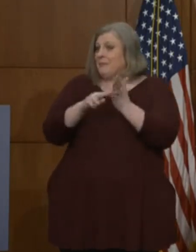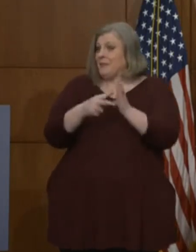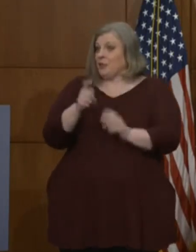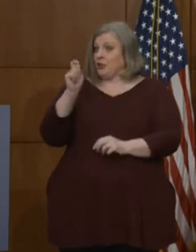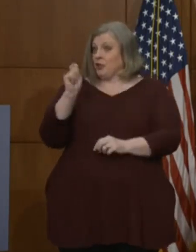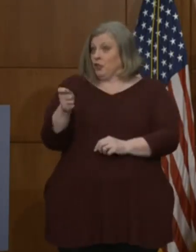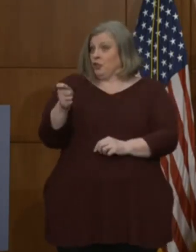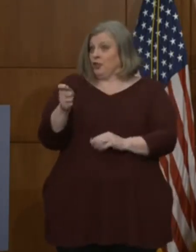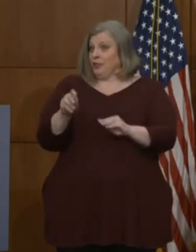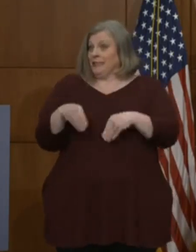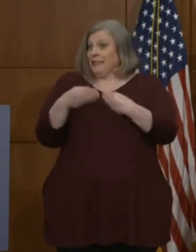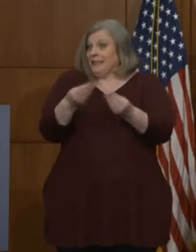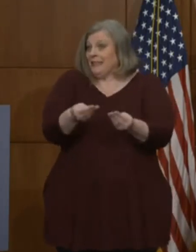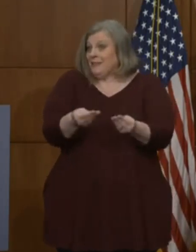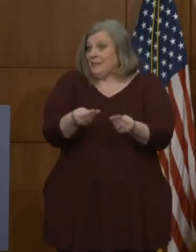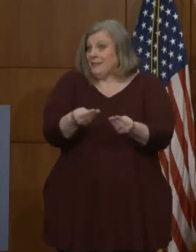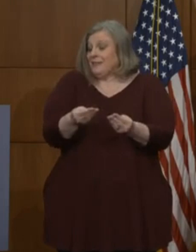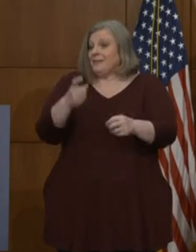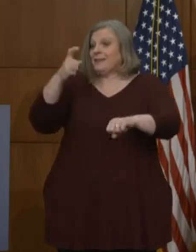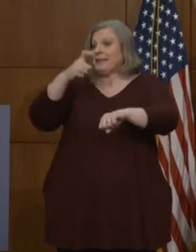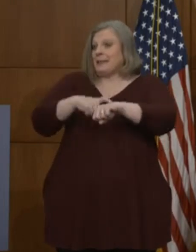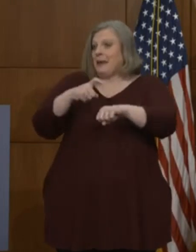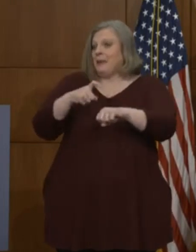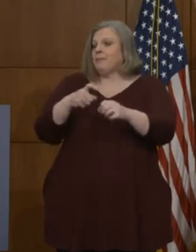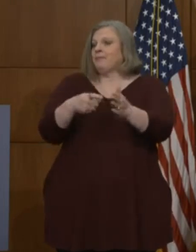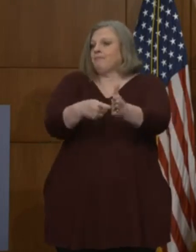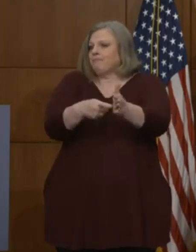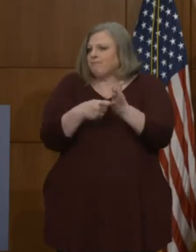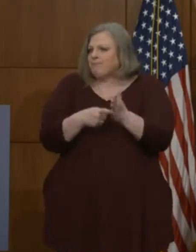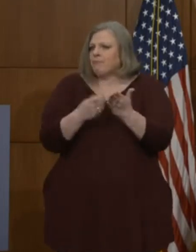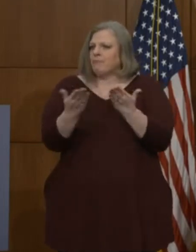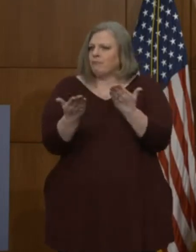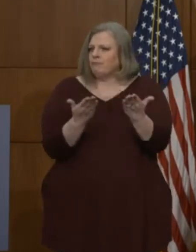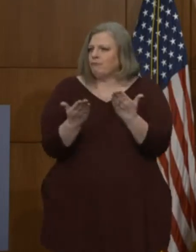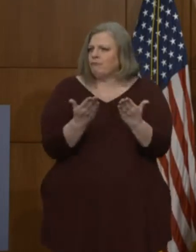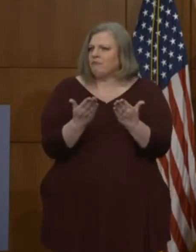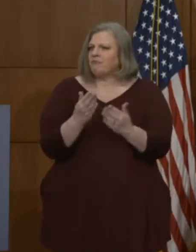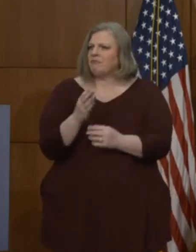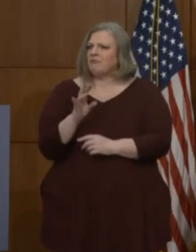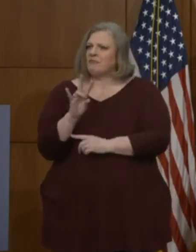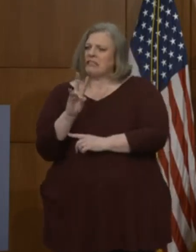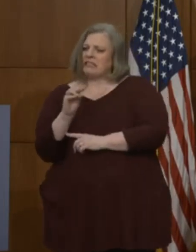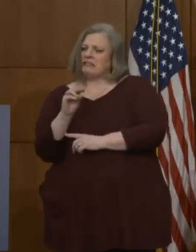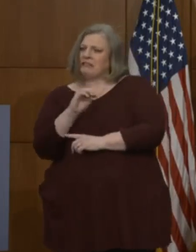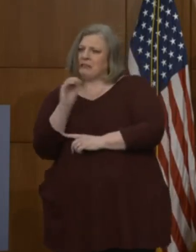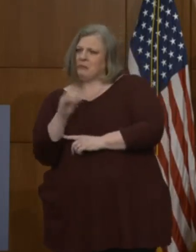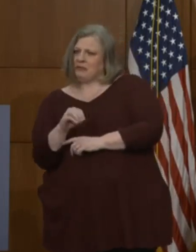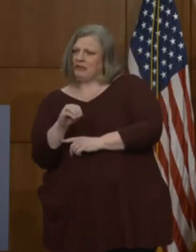WHAT THAT MEANS OF- THAT MEANS THE JUDGE HAS GIVEN A SENTENCE. THE JUDGE HAS GIVEN A SENTENCE. THAT IT REQUIRED TO BE PERFECT THAT IT REQUIRED TO BE PERFECT THEN THERE ARE ABOUT 7% OF THE